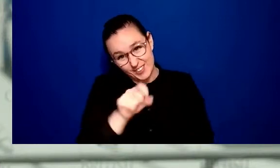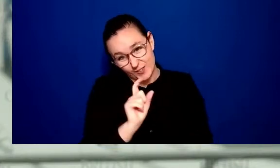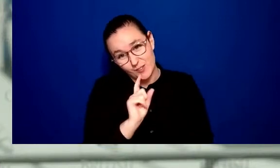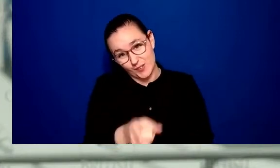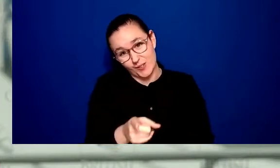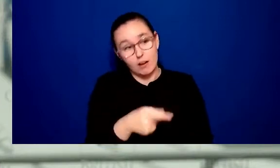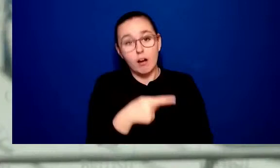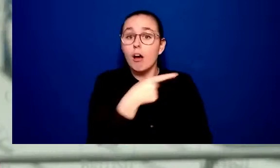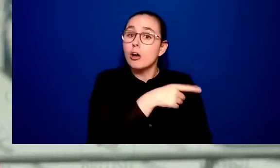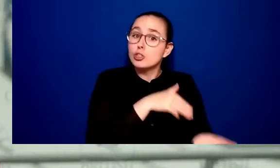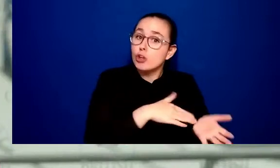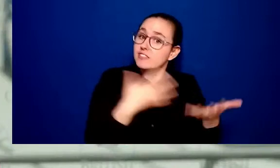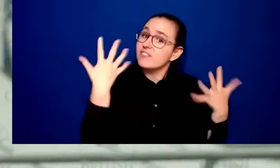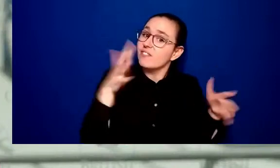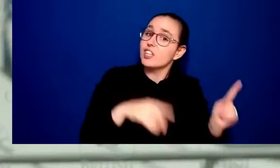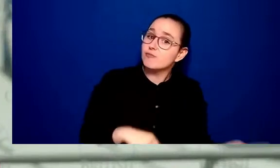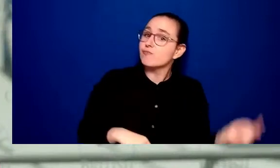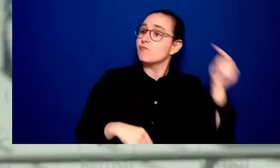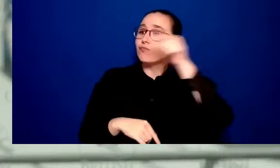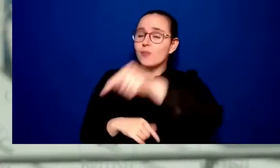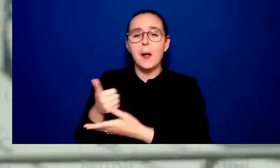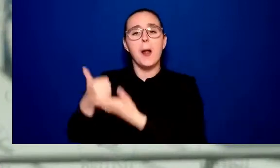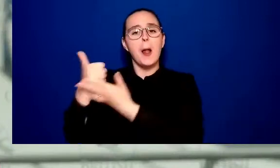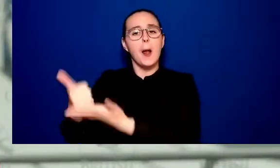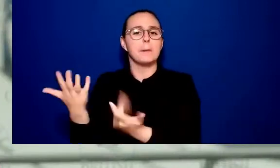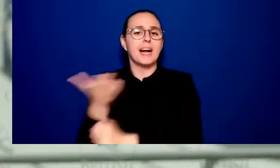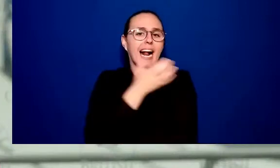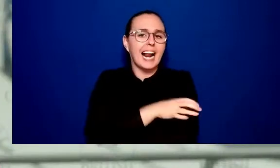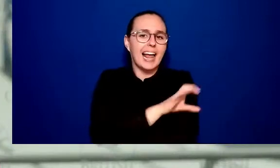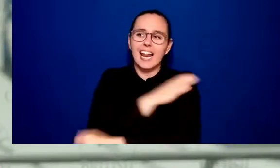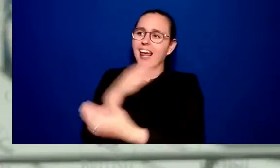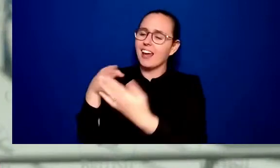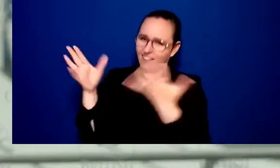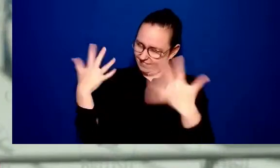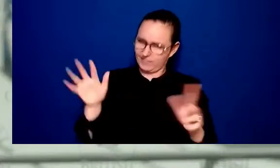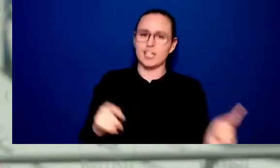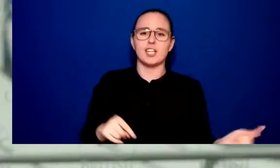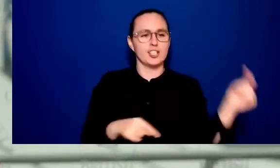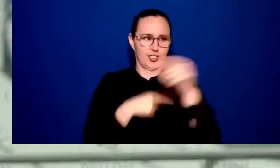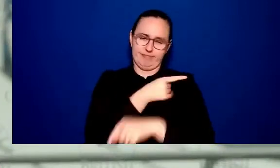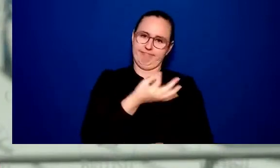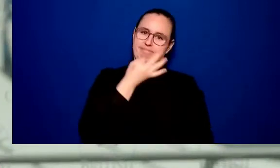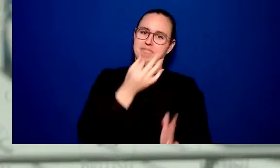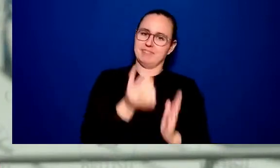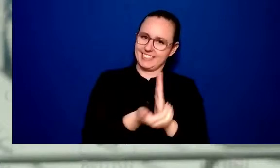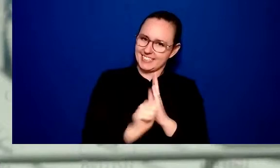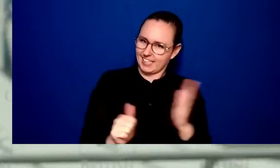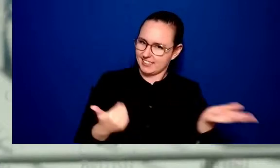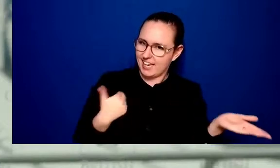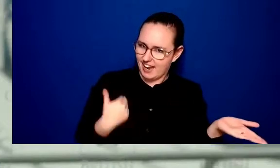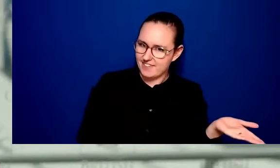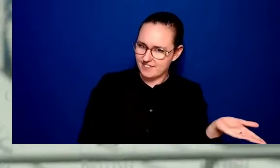expect there still be a role for physician immunize ear's. But also the other immunizes